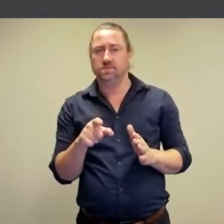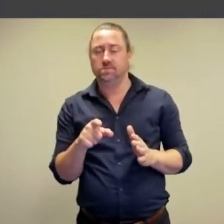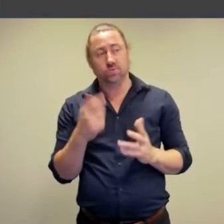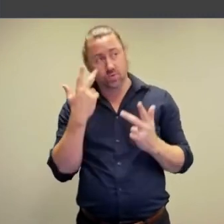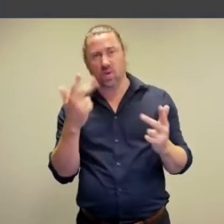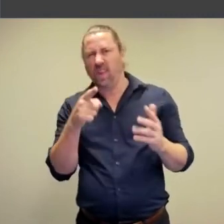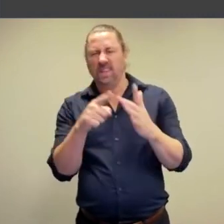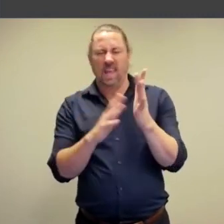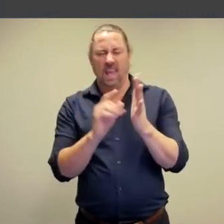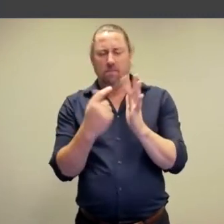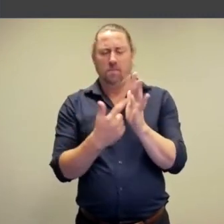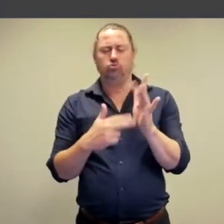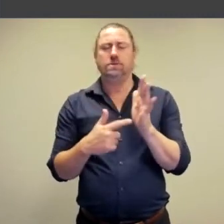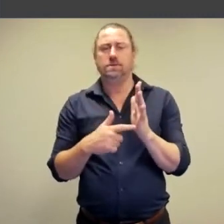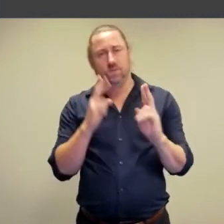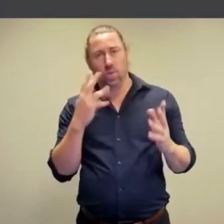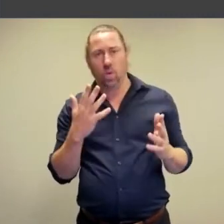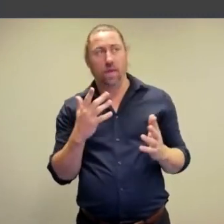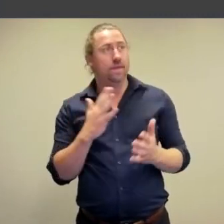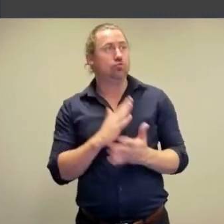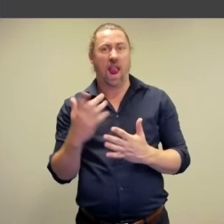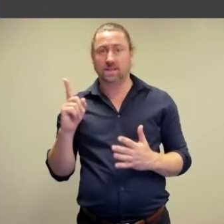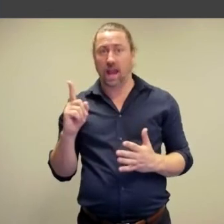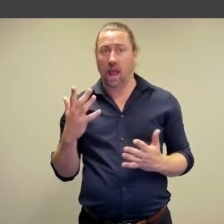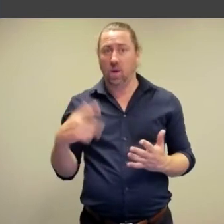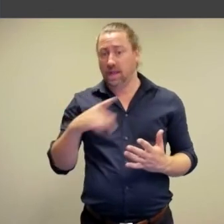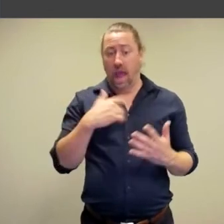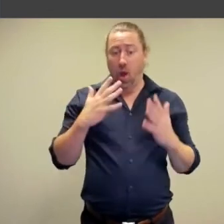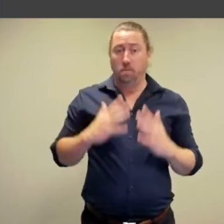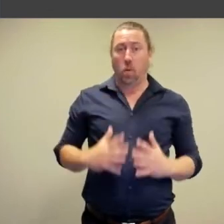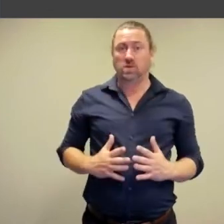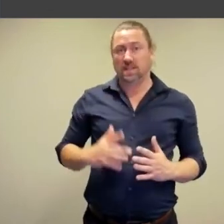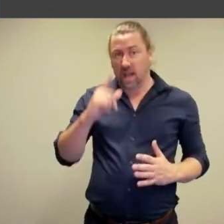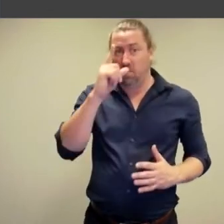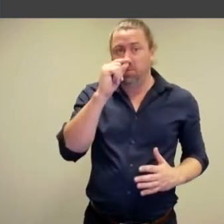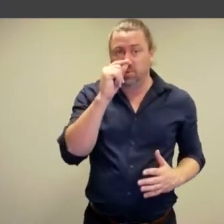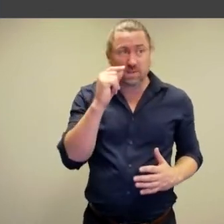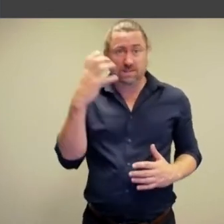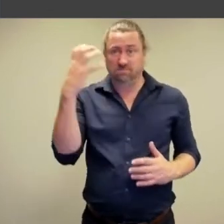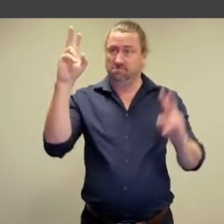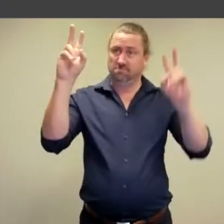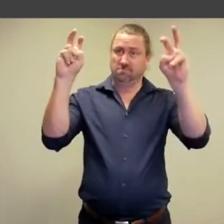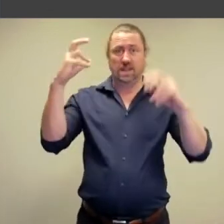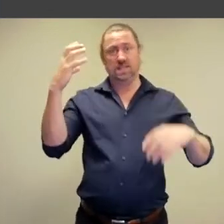very somber reality that our bodies